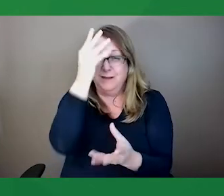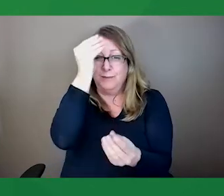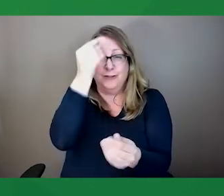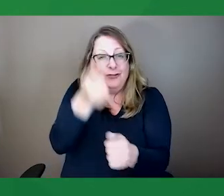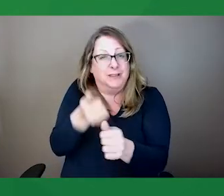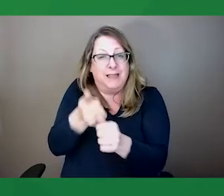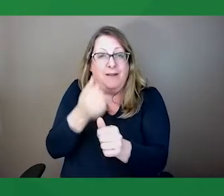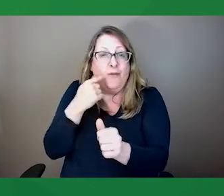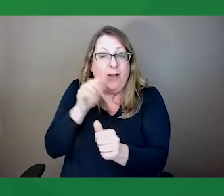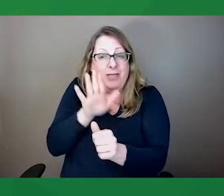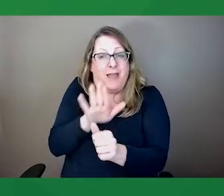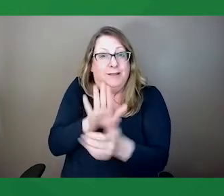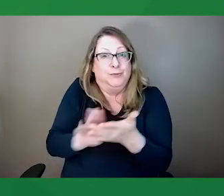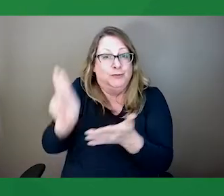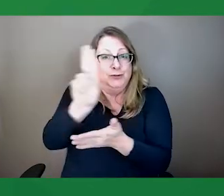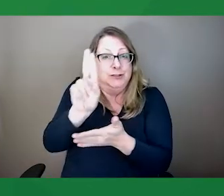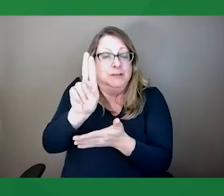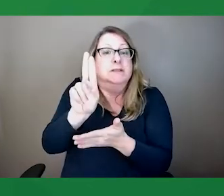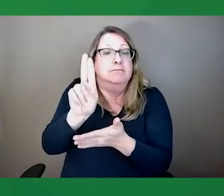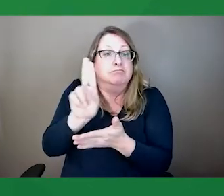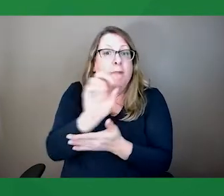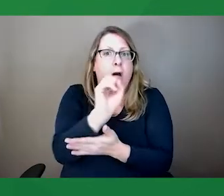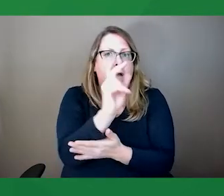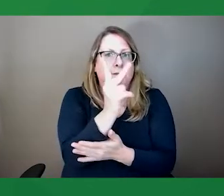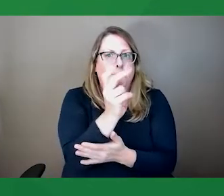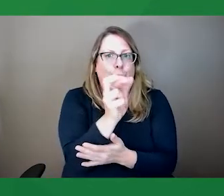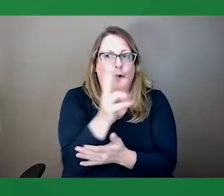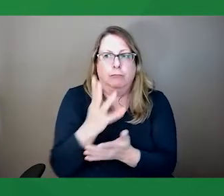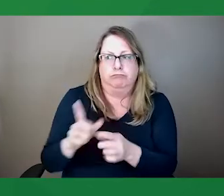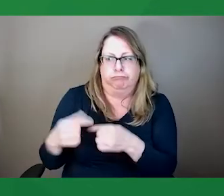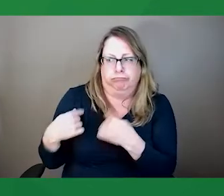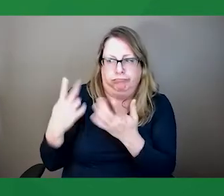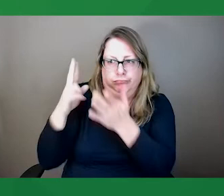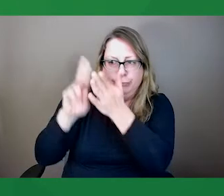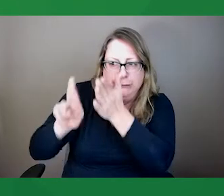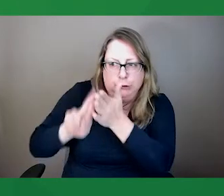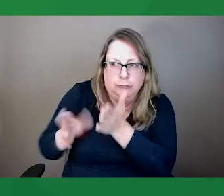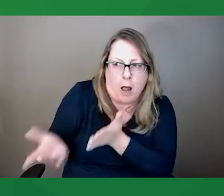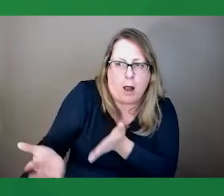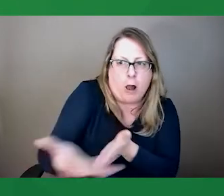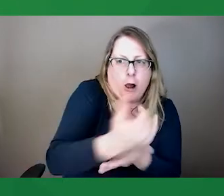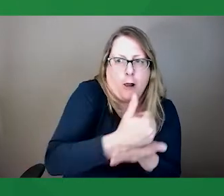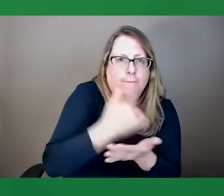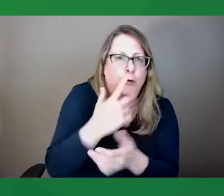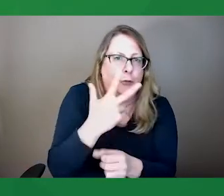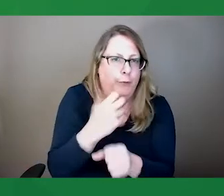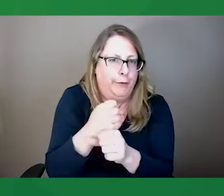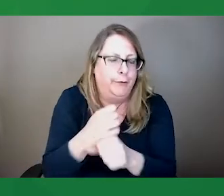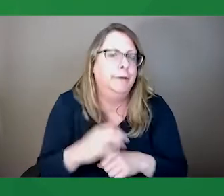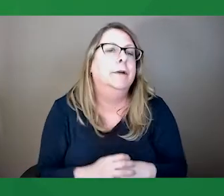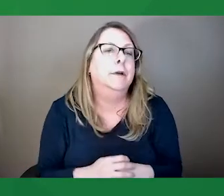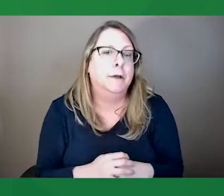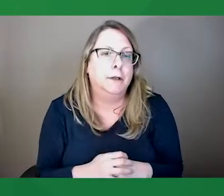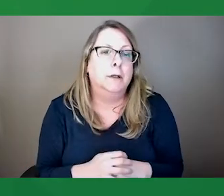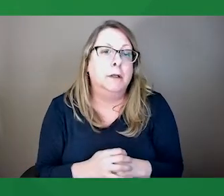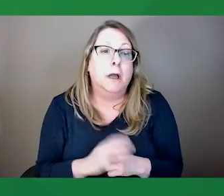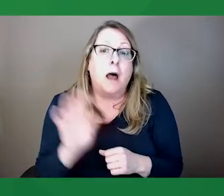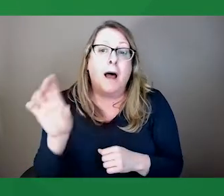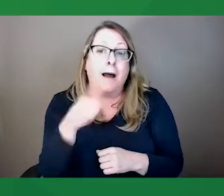within the university is whatever he was able to create over the past three years. The next challenge is that the university